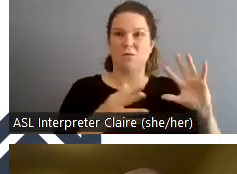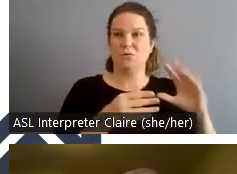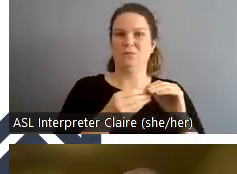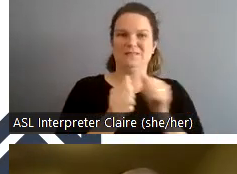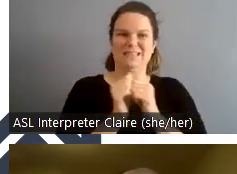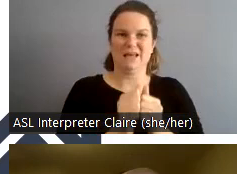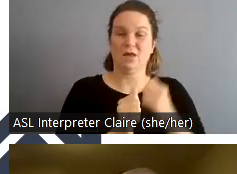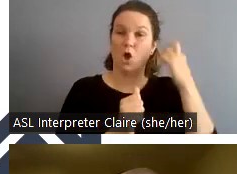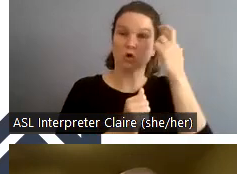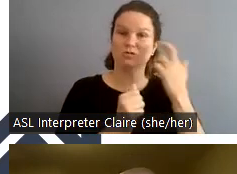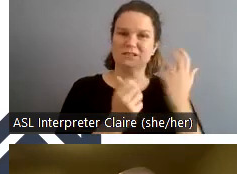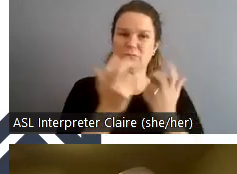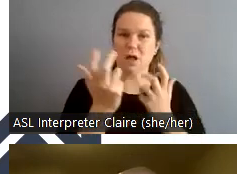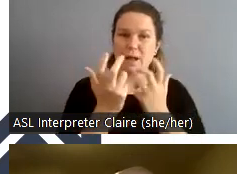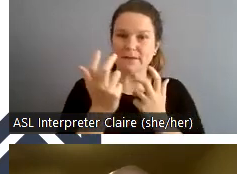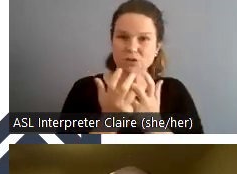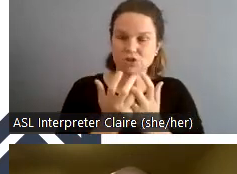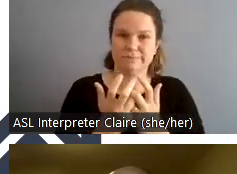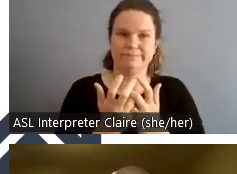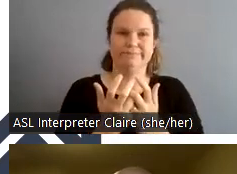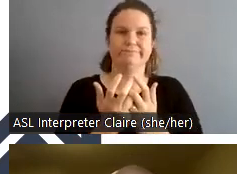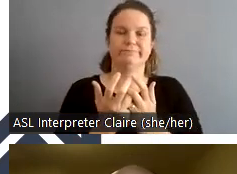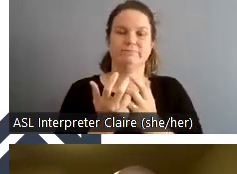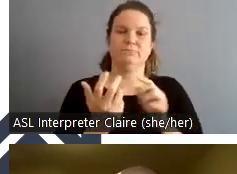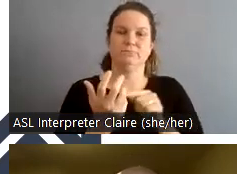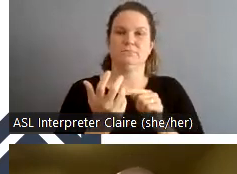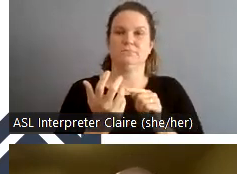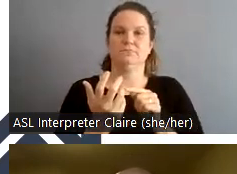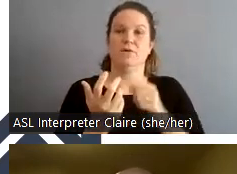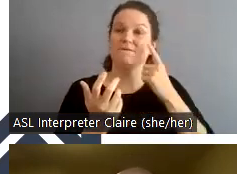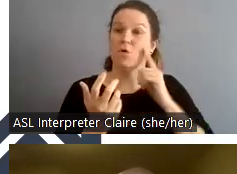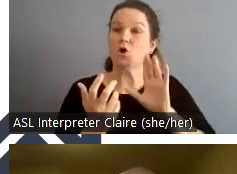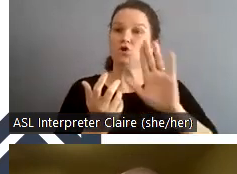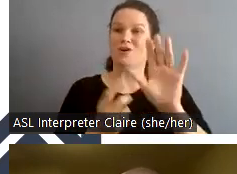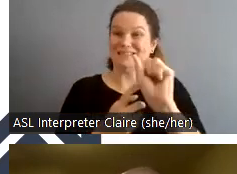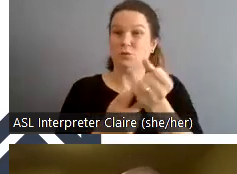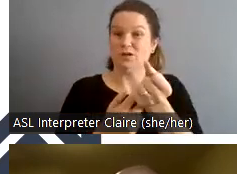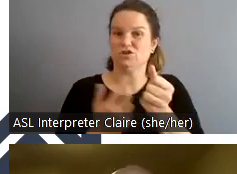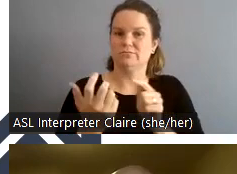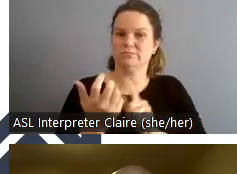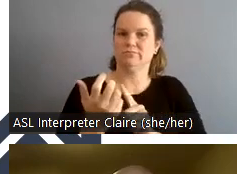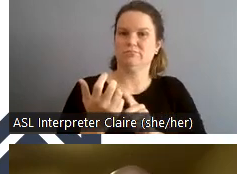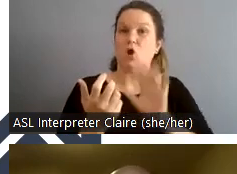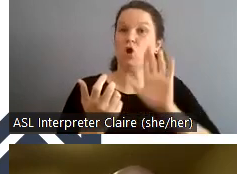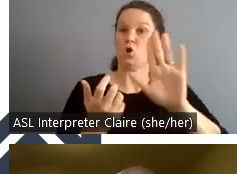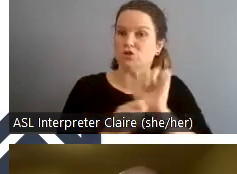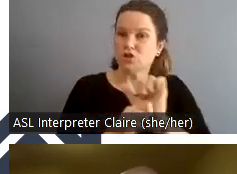accommodation is that thing that, you know, in your particular circumstance,